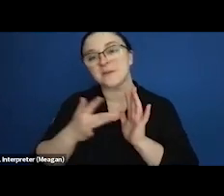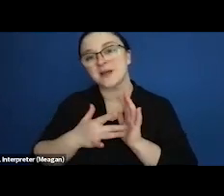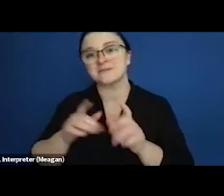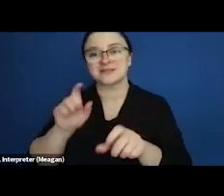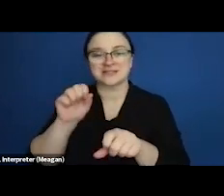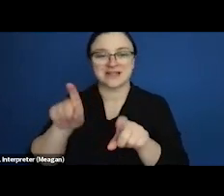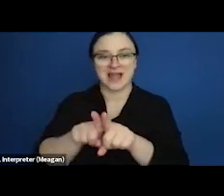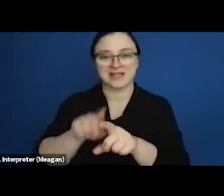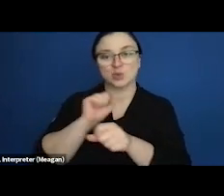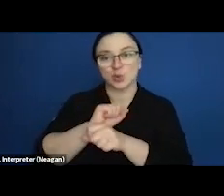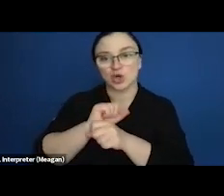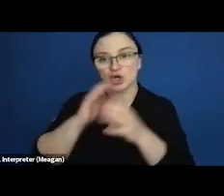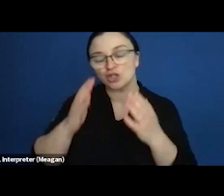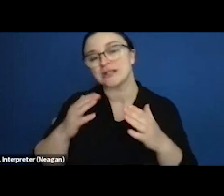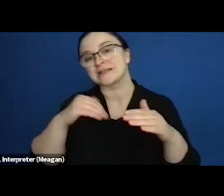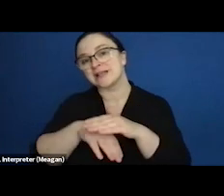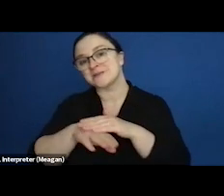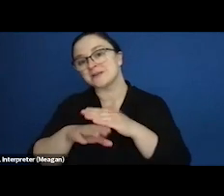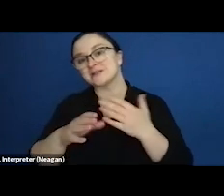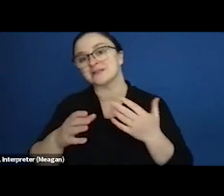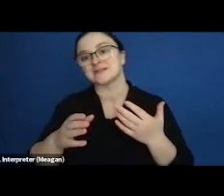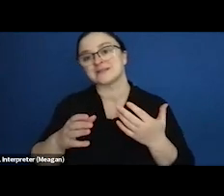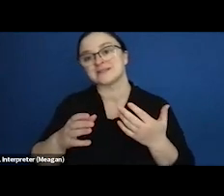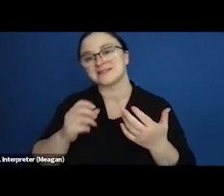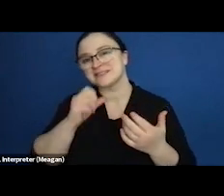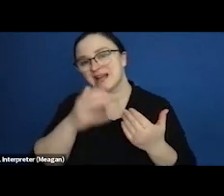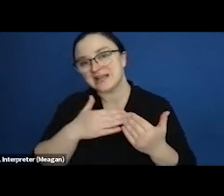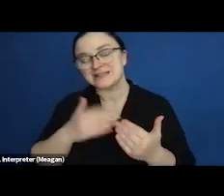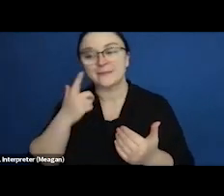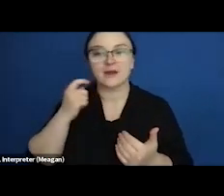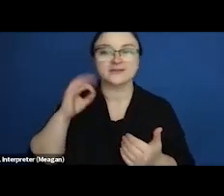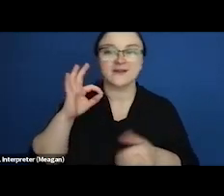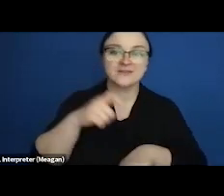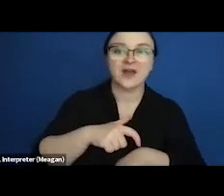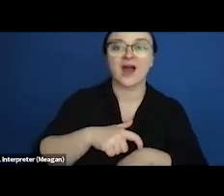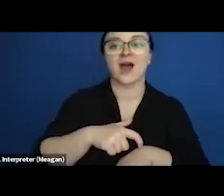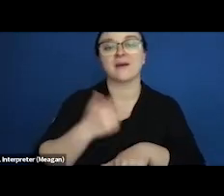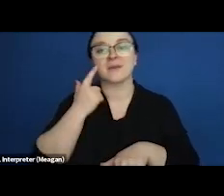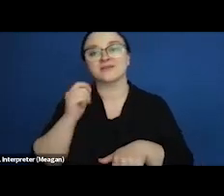accessibility may not be an inconvenience because of your time, because of your capacity,